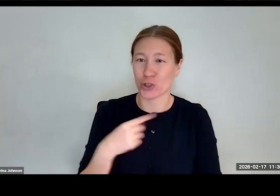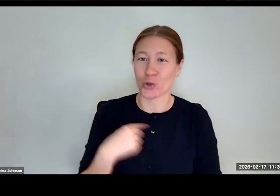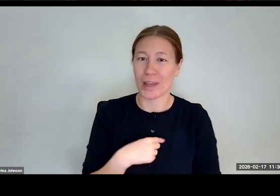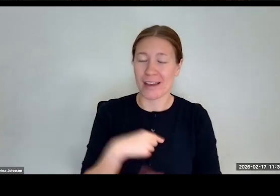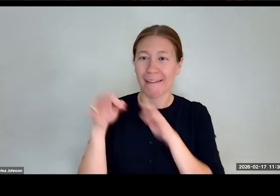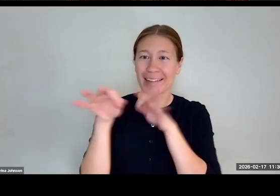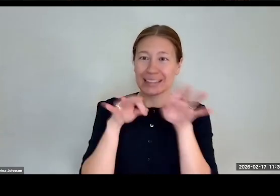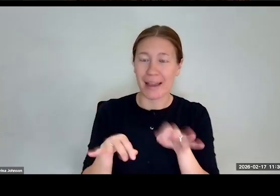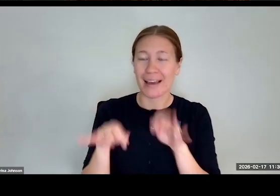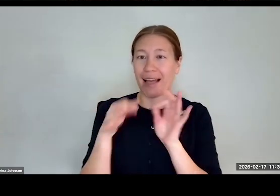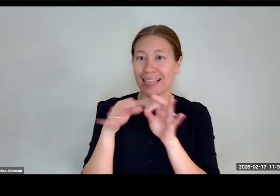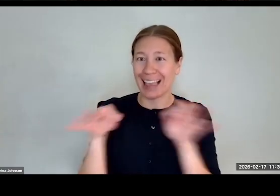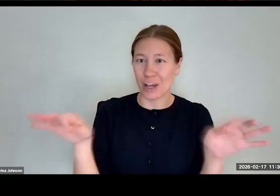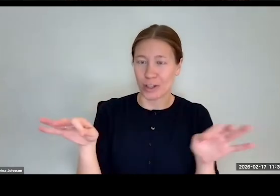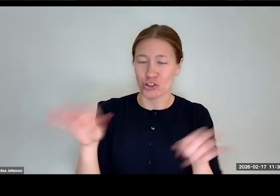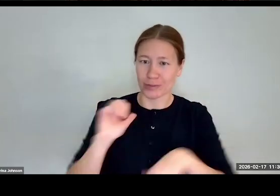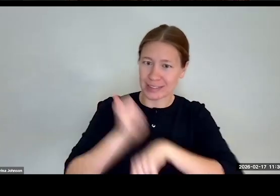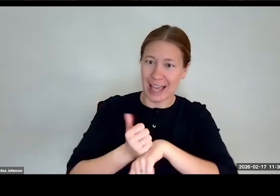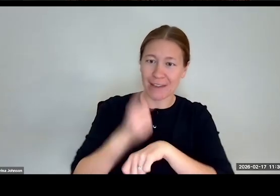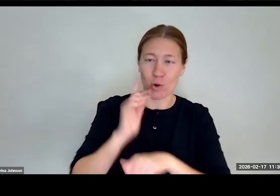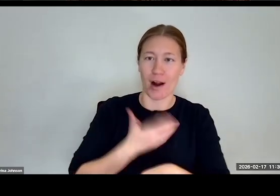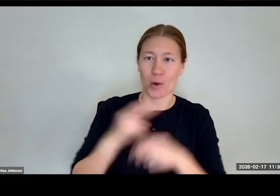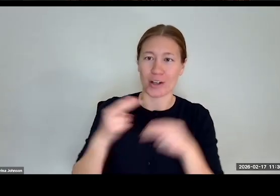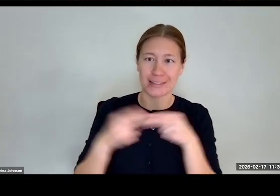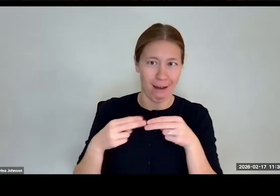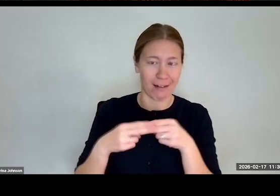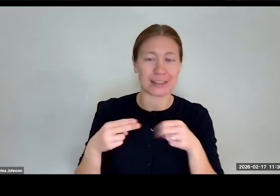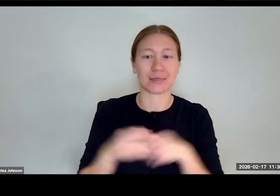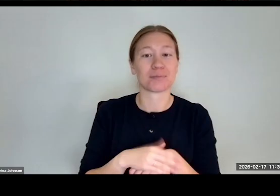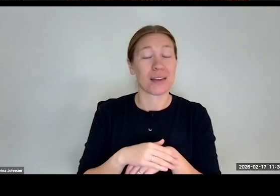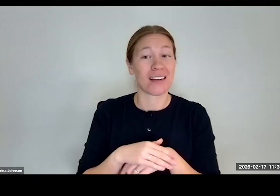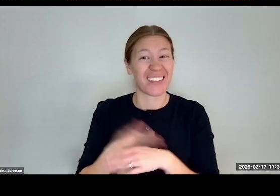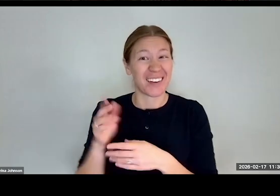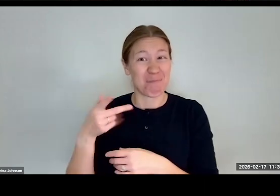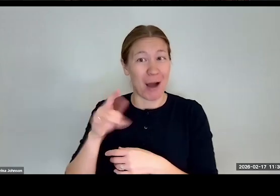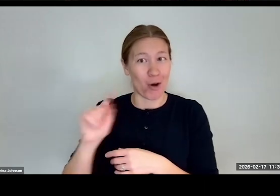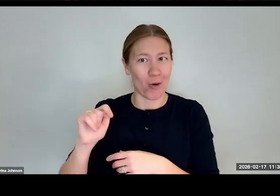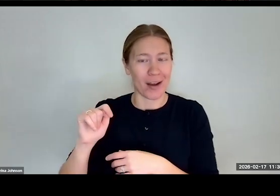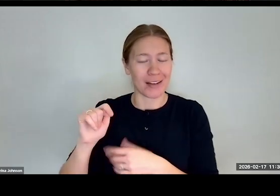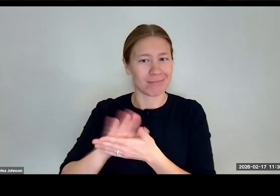for our slide deck. And the nice thing about PowerPoint is it allows you to assign a language for either the whole presentation